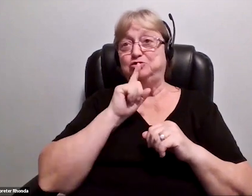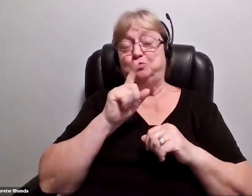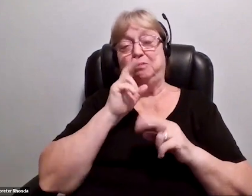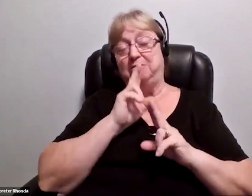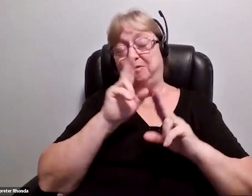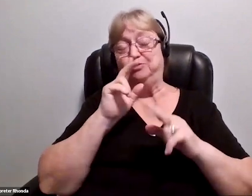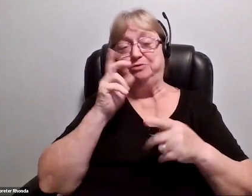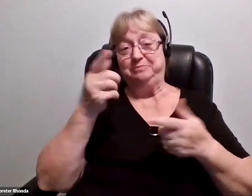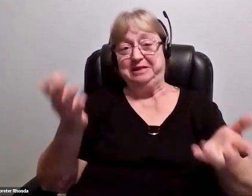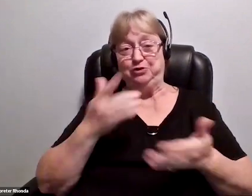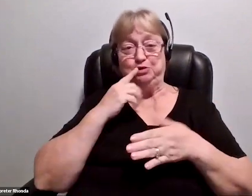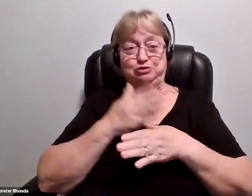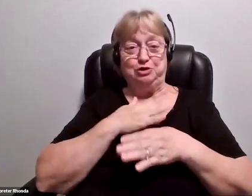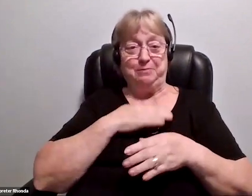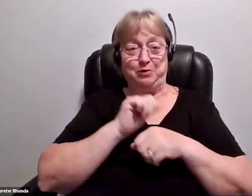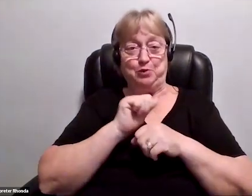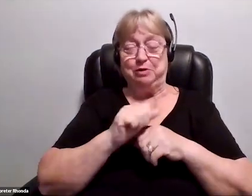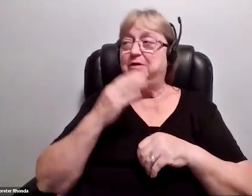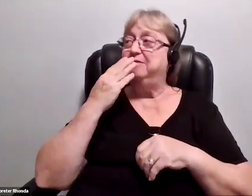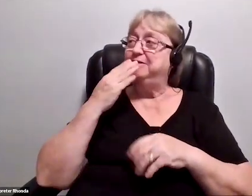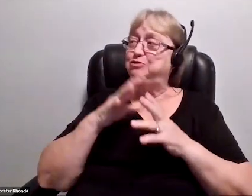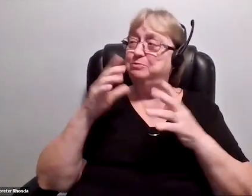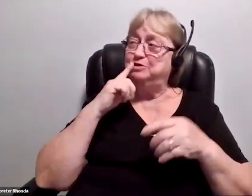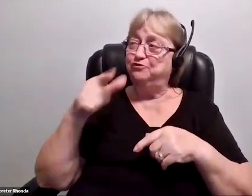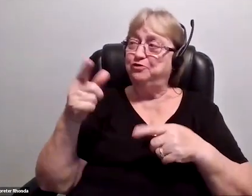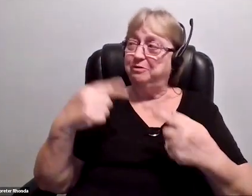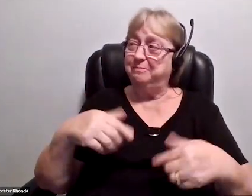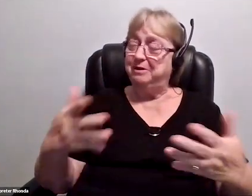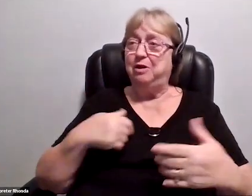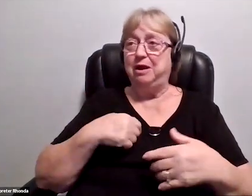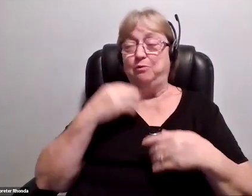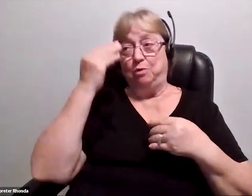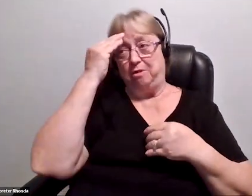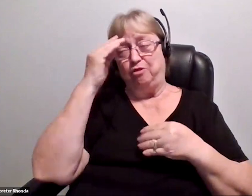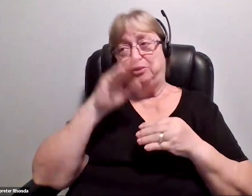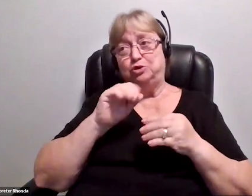Thank you. Gabriela. Thank you so much for being here and our thoughts are with you and your community.